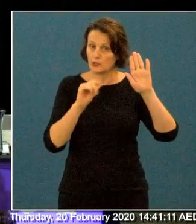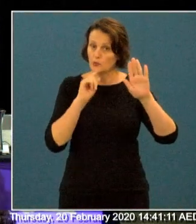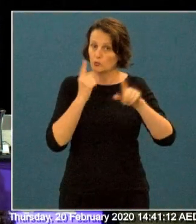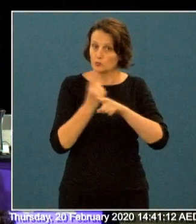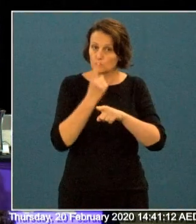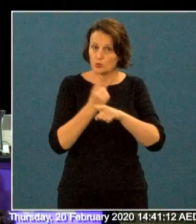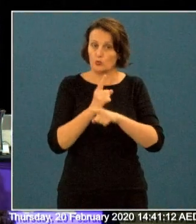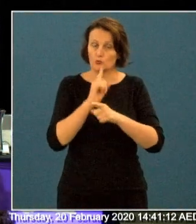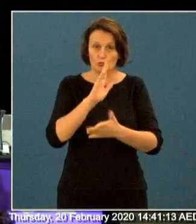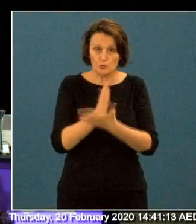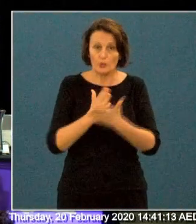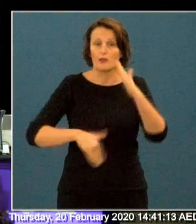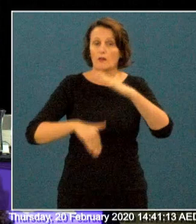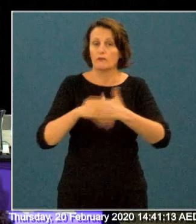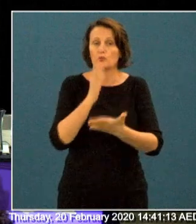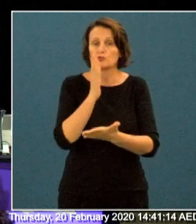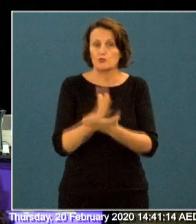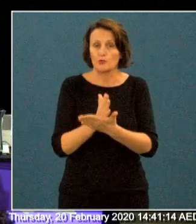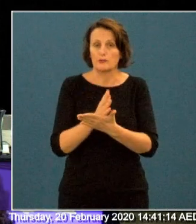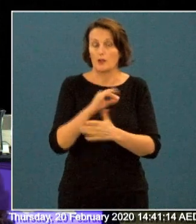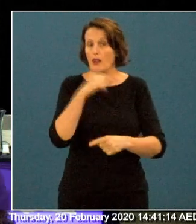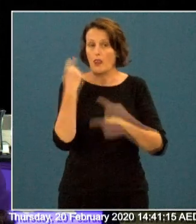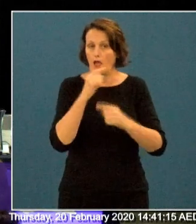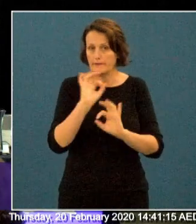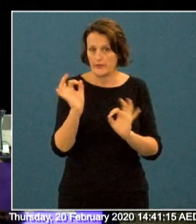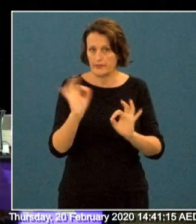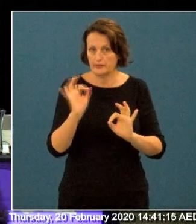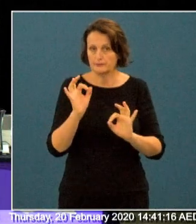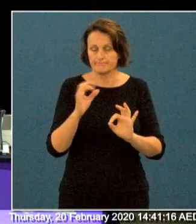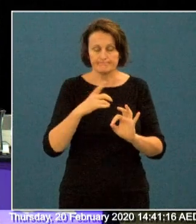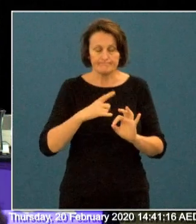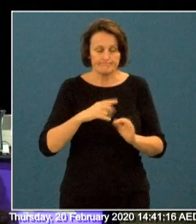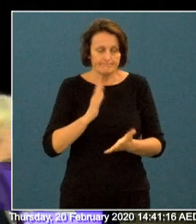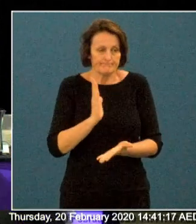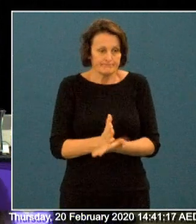shall be the truth, the whole truth, and nothing but the truth? I do. Thank you very much.